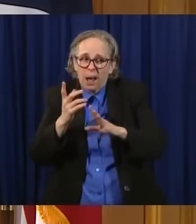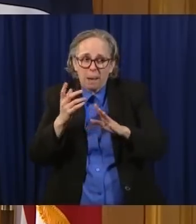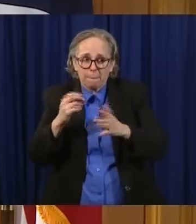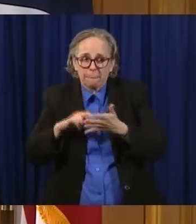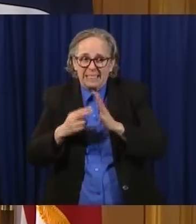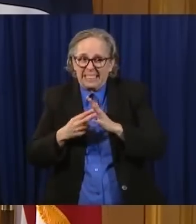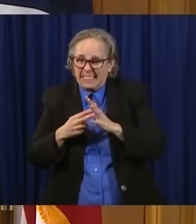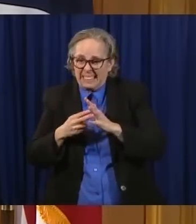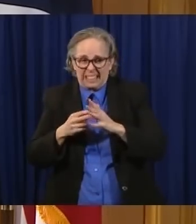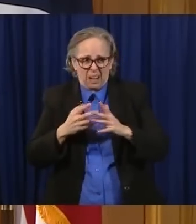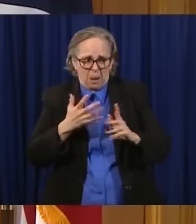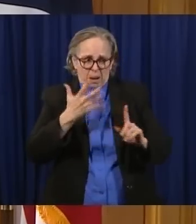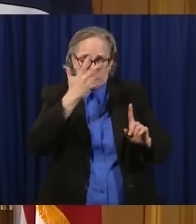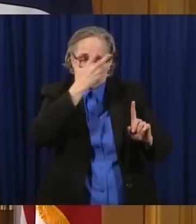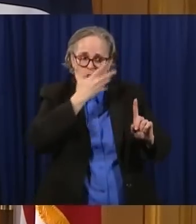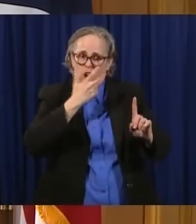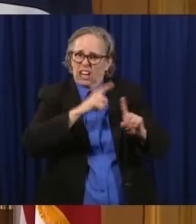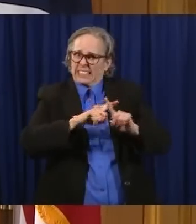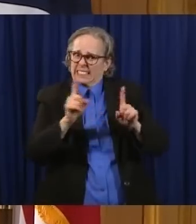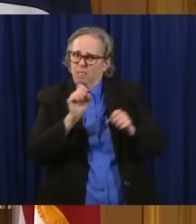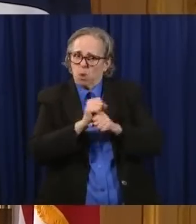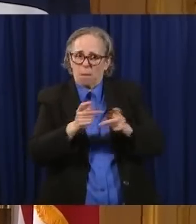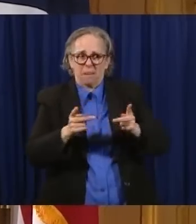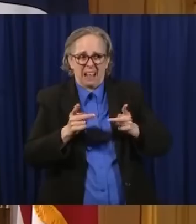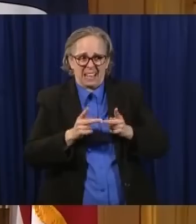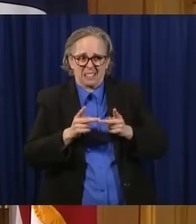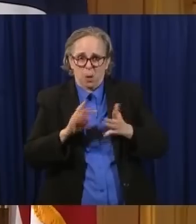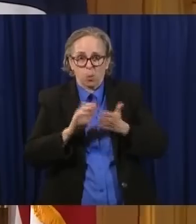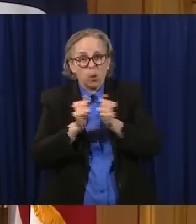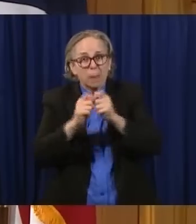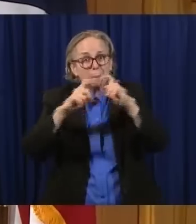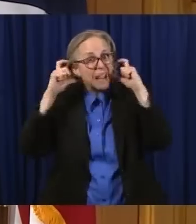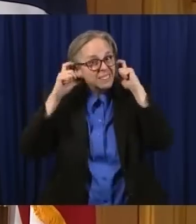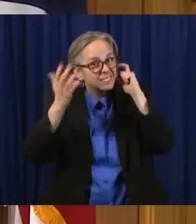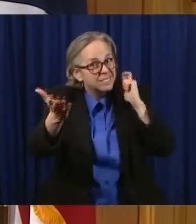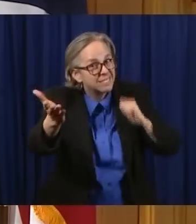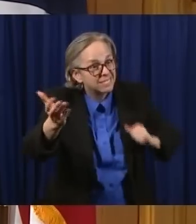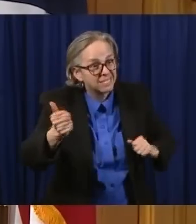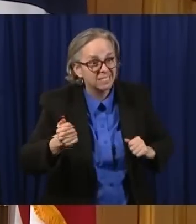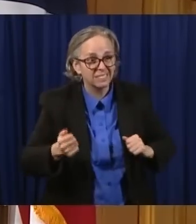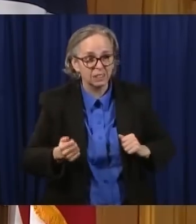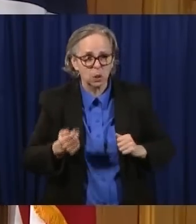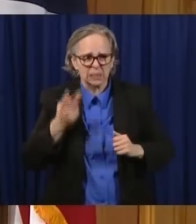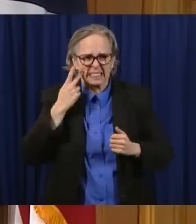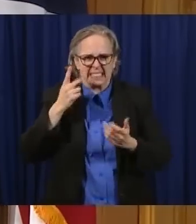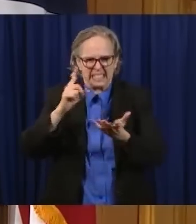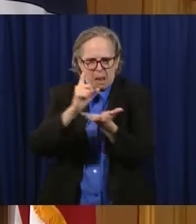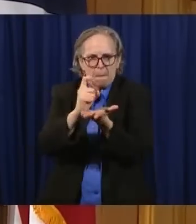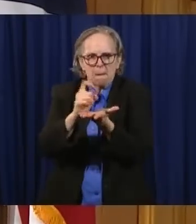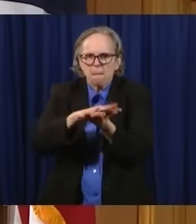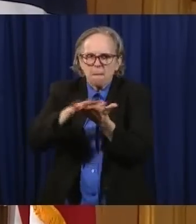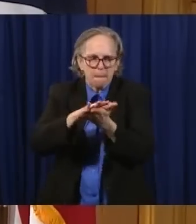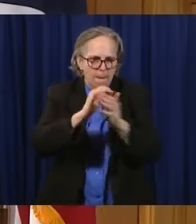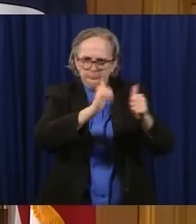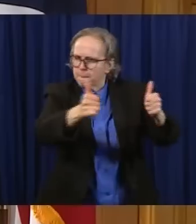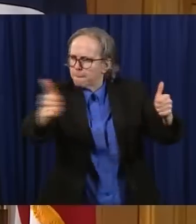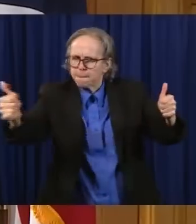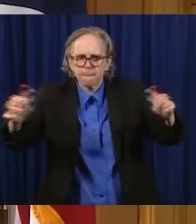THIS ROAD. AGAIN, THE WORLD WE'RE GOING TO SEE IS A DIFFERENT WORLD.